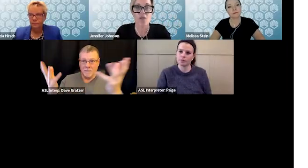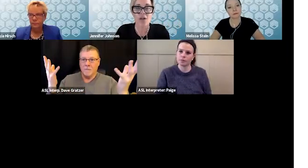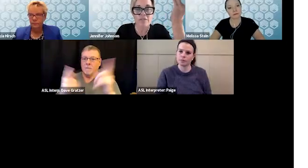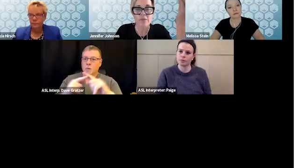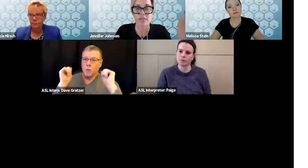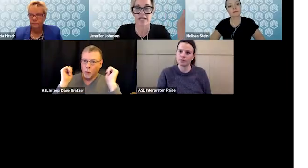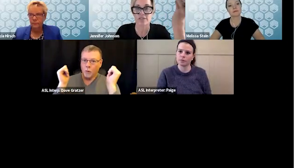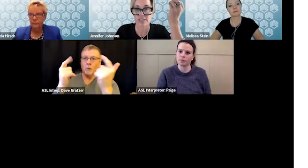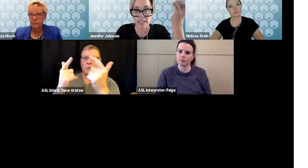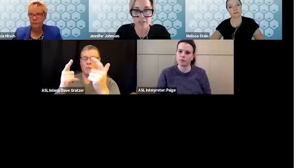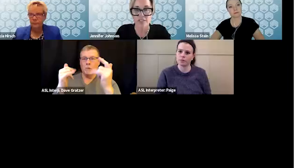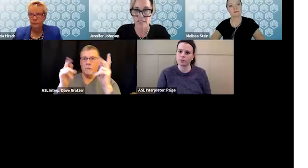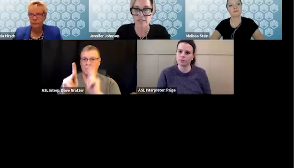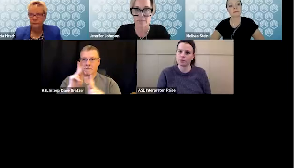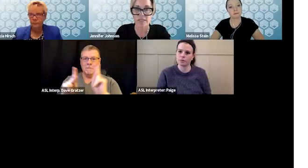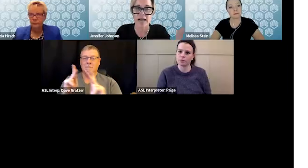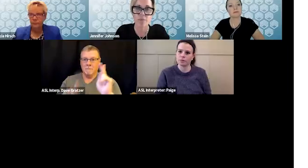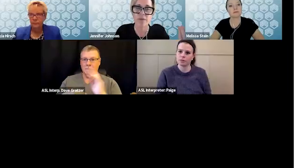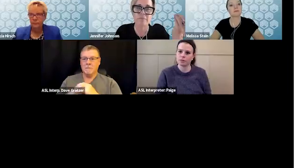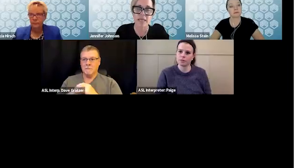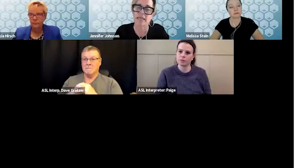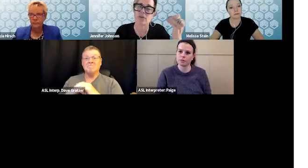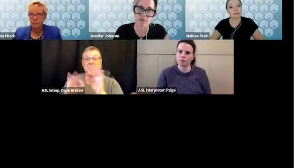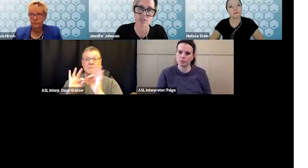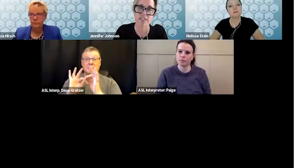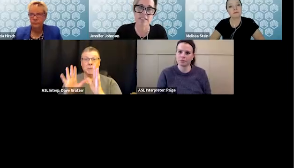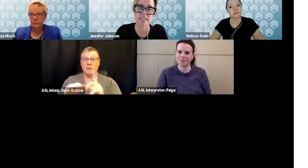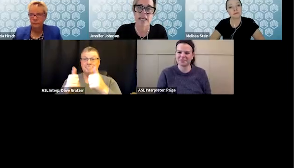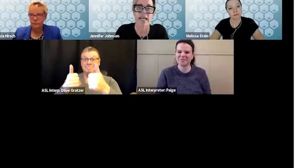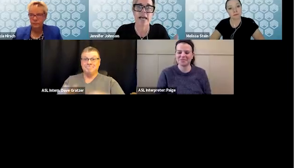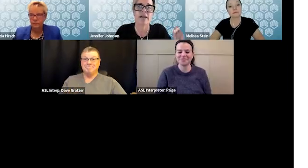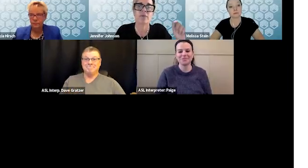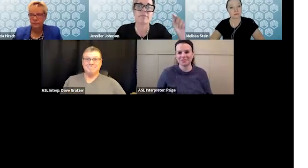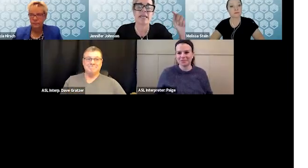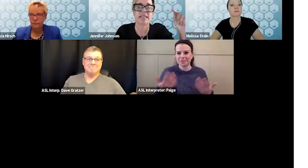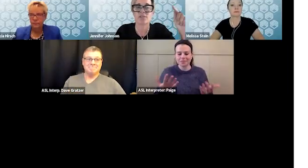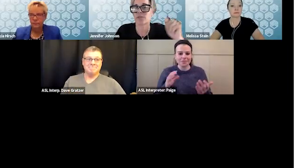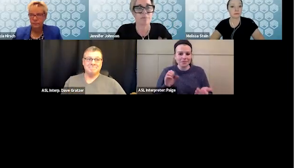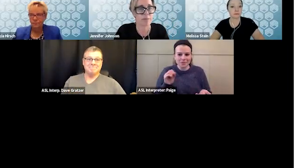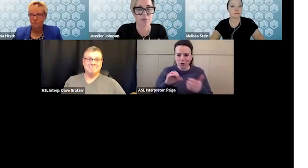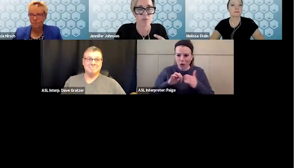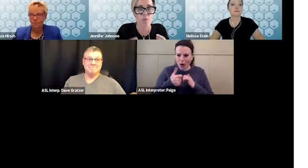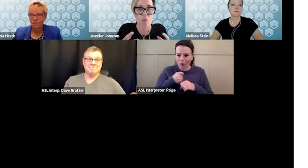all of the players in our systems? How do we make it urgent, and how do we make it so that people